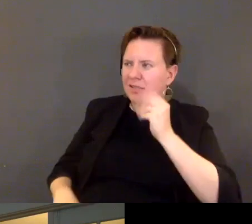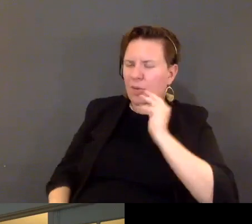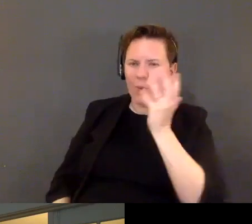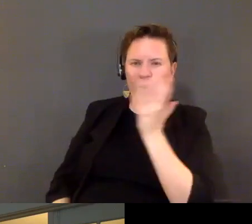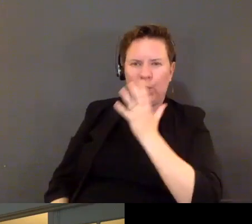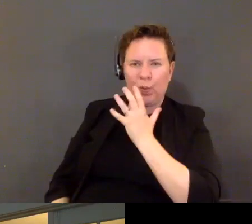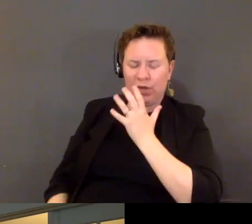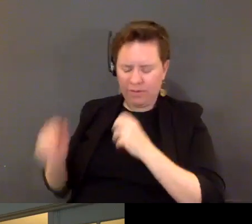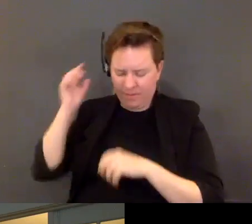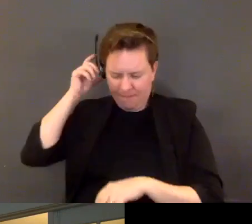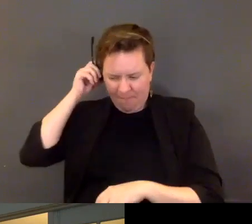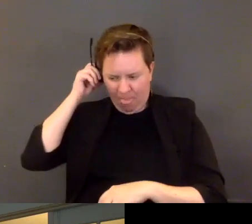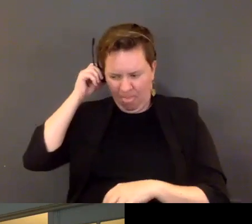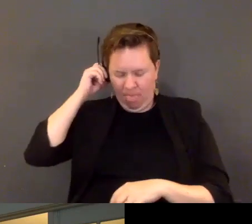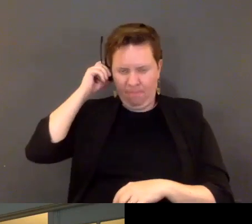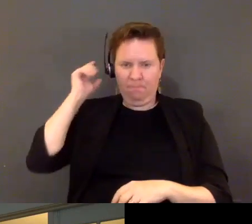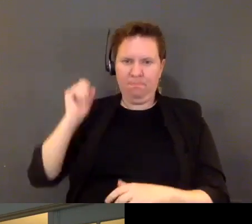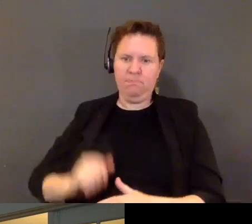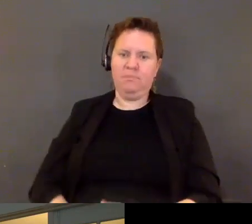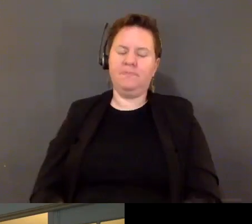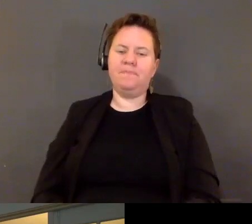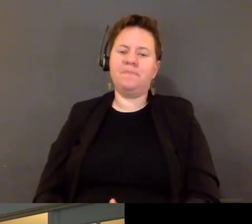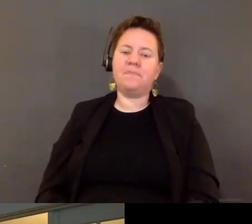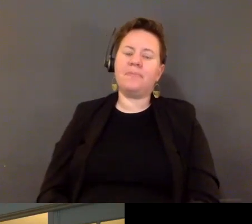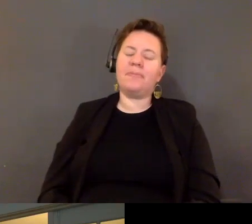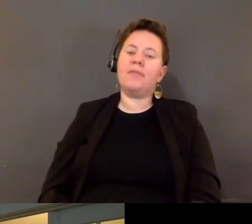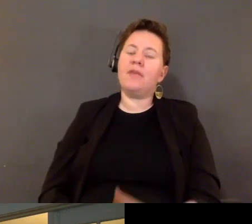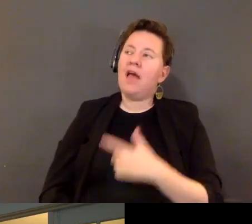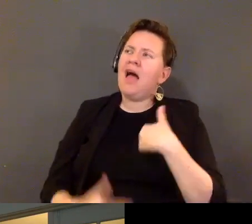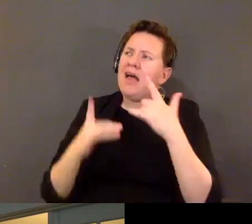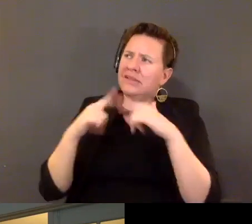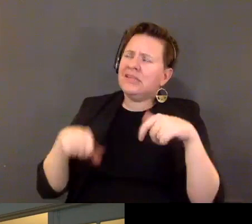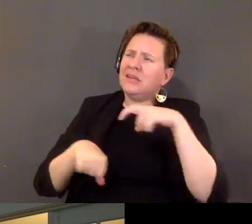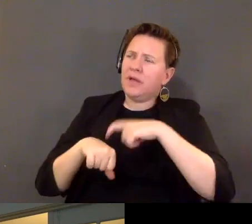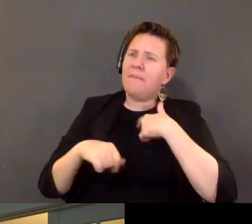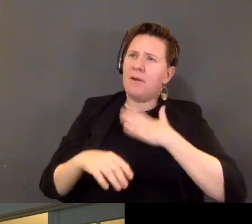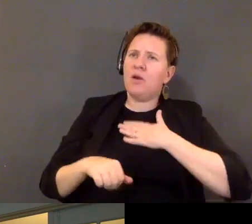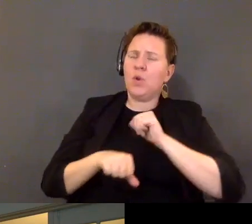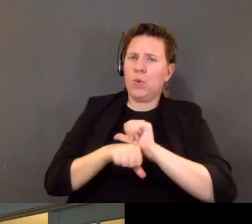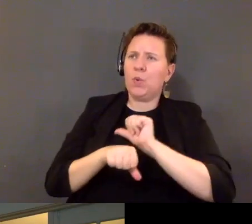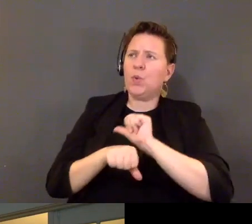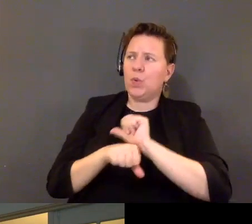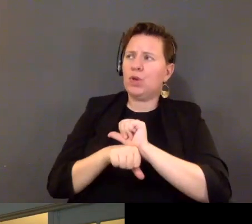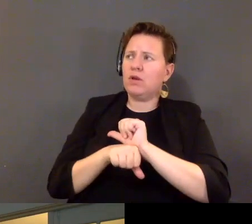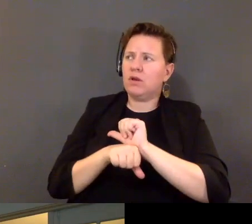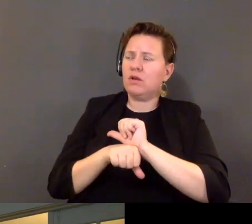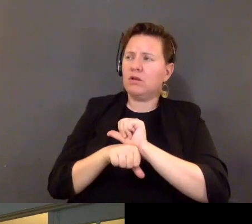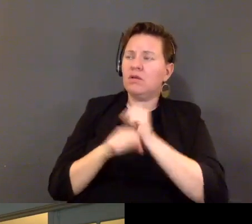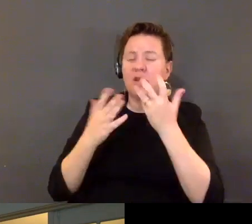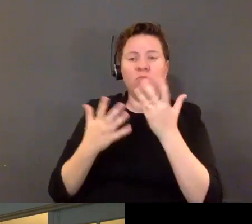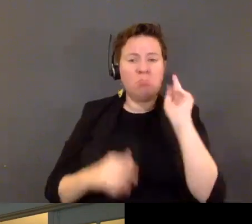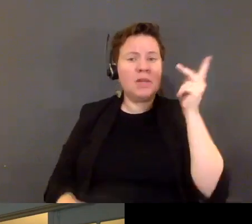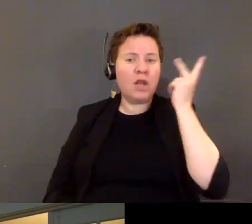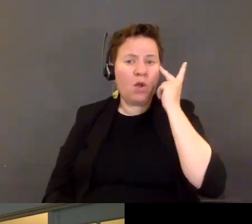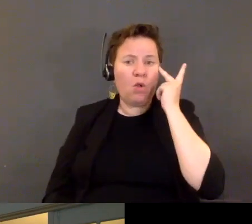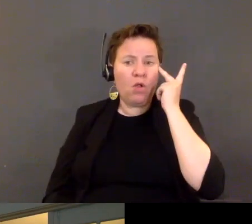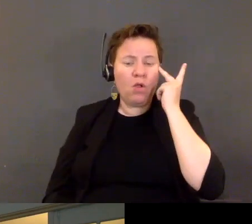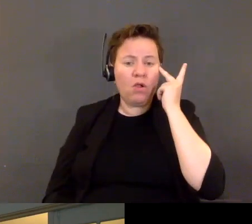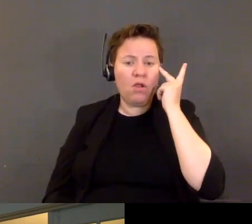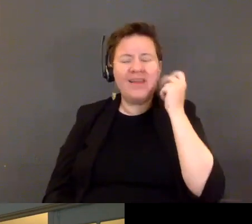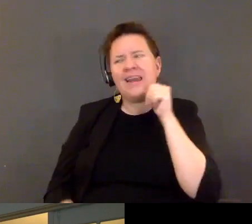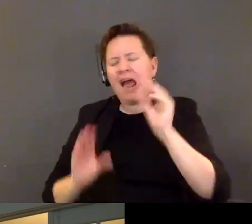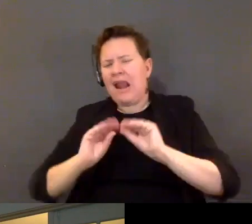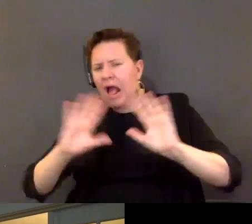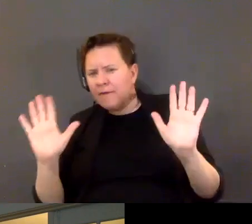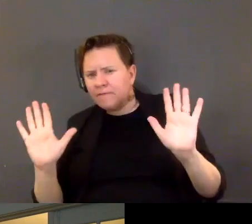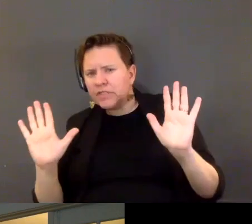i at the same time my work is in many ways political um not obviously so i don't do